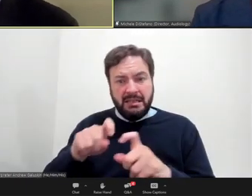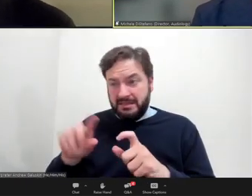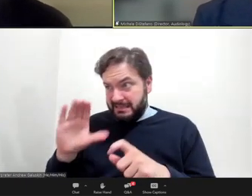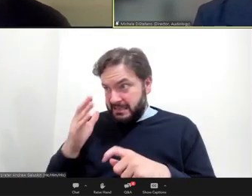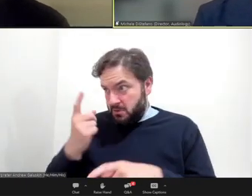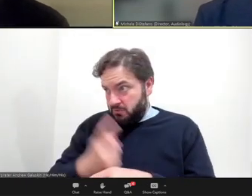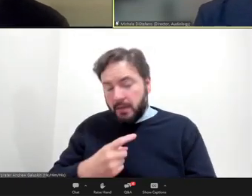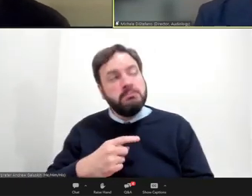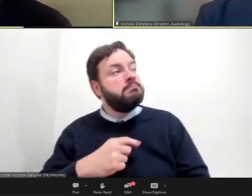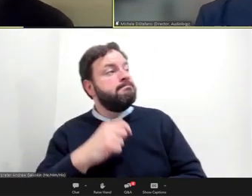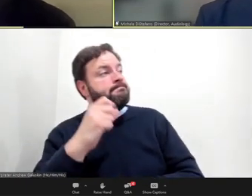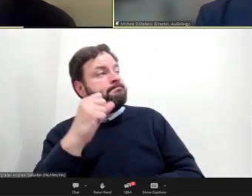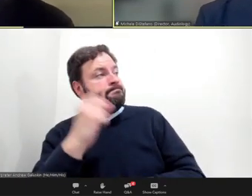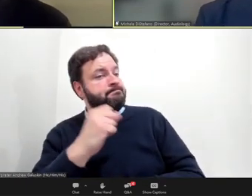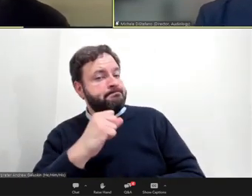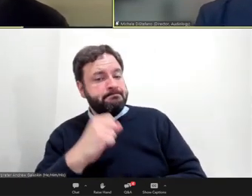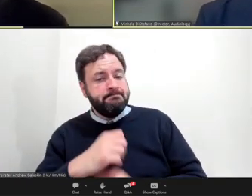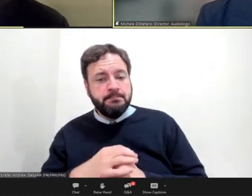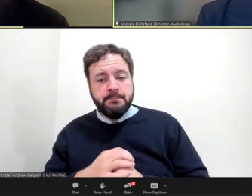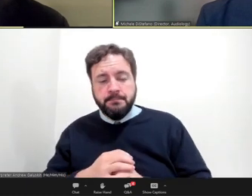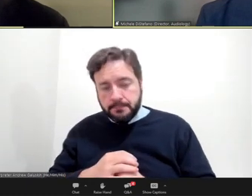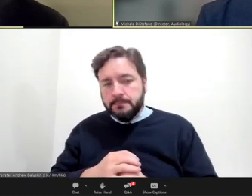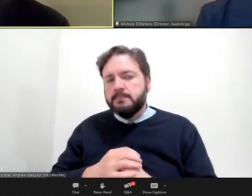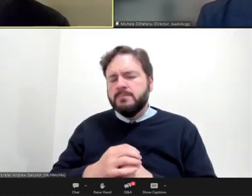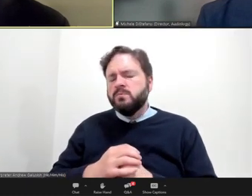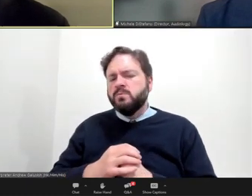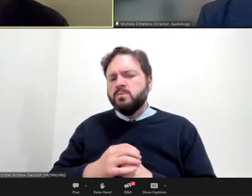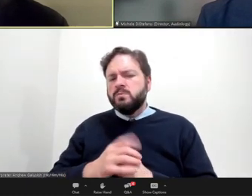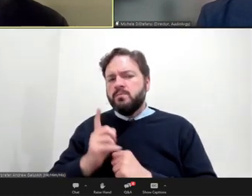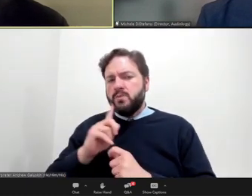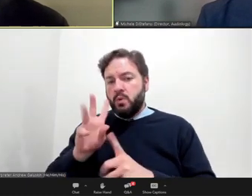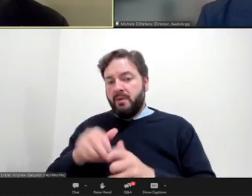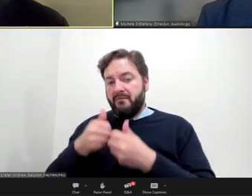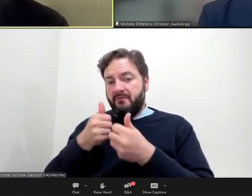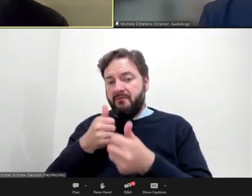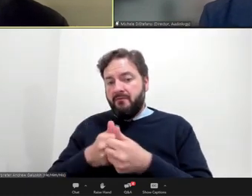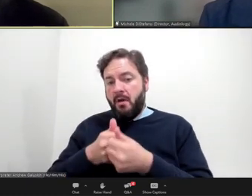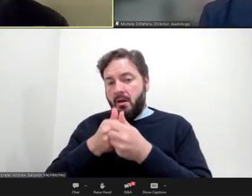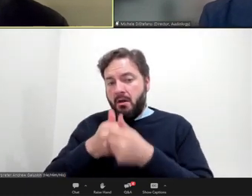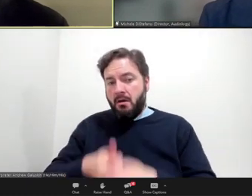Yep. Yeah. So definitely be following them. And we know that there are certain